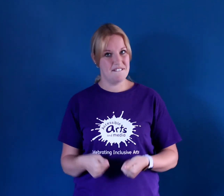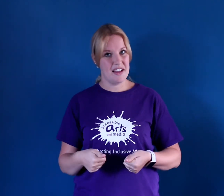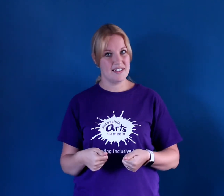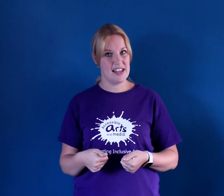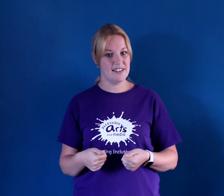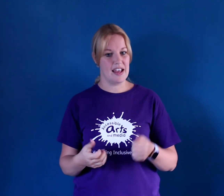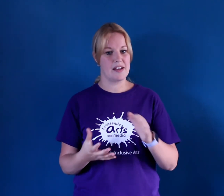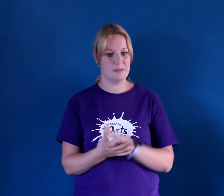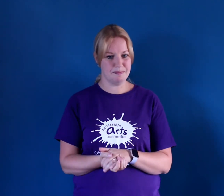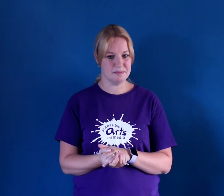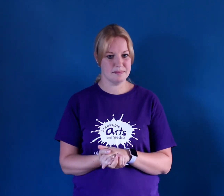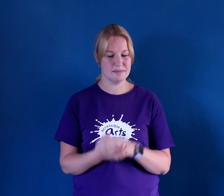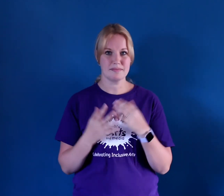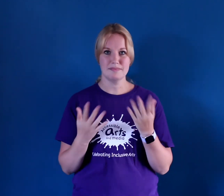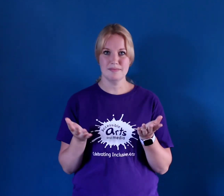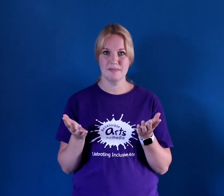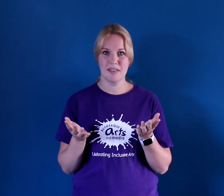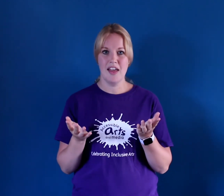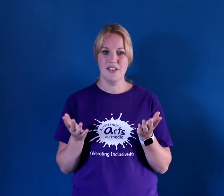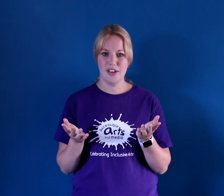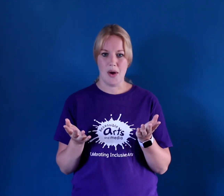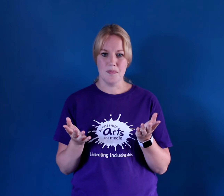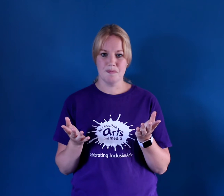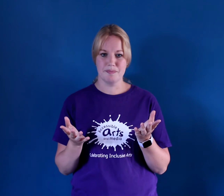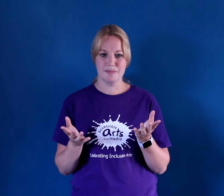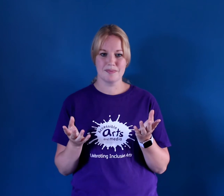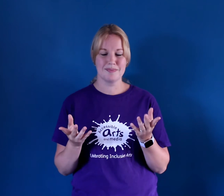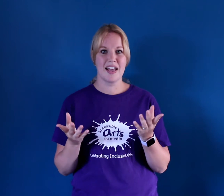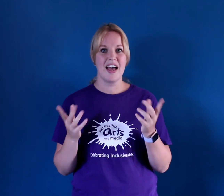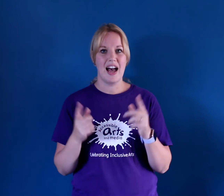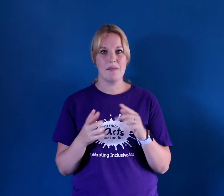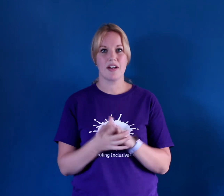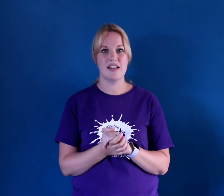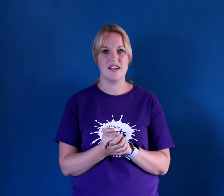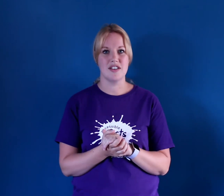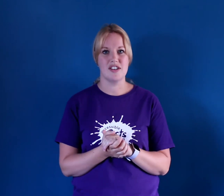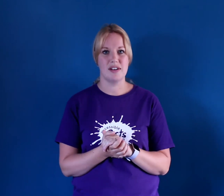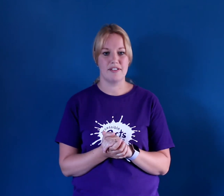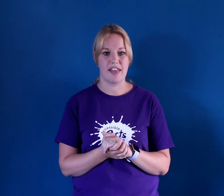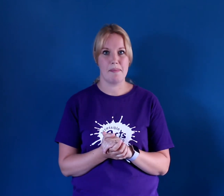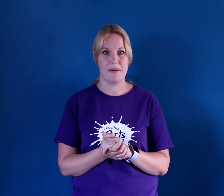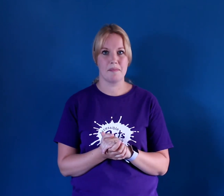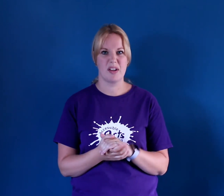Fantastic! So, I’m going to teach you the tune now for that bit